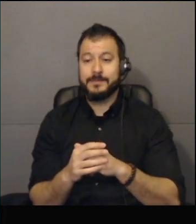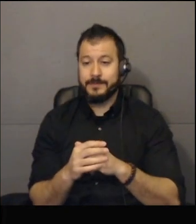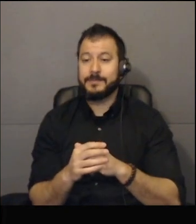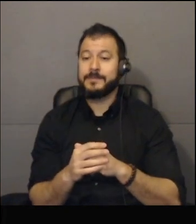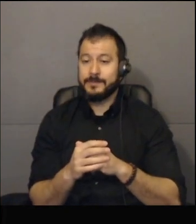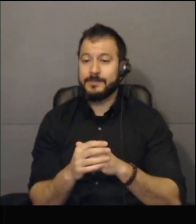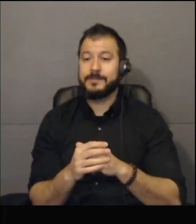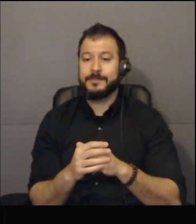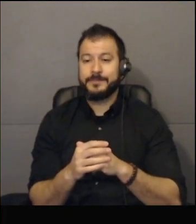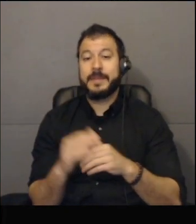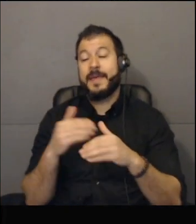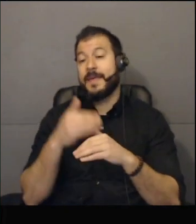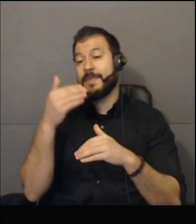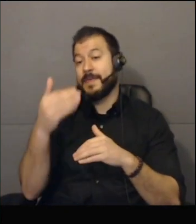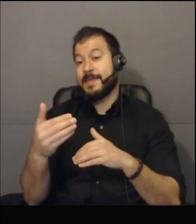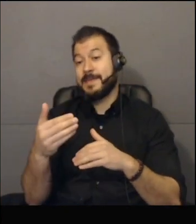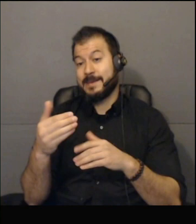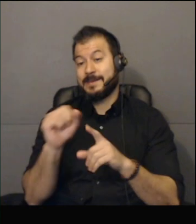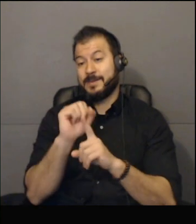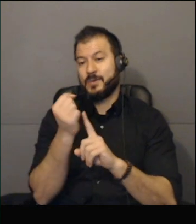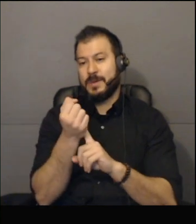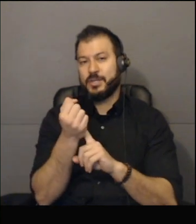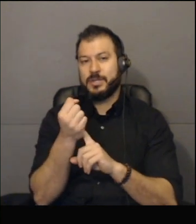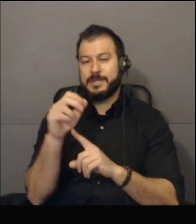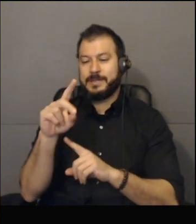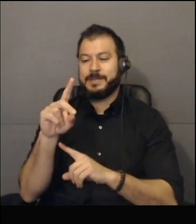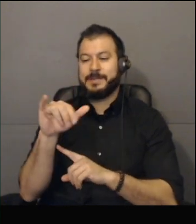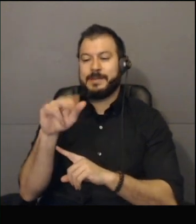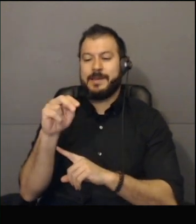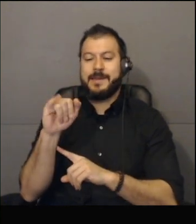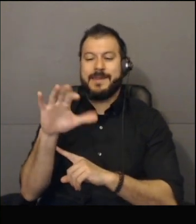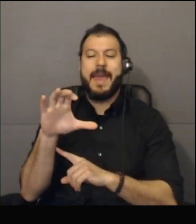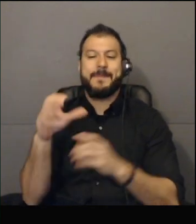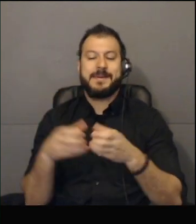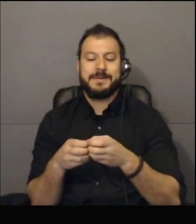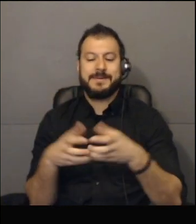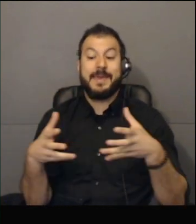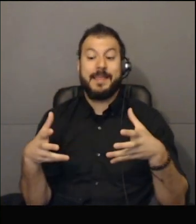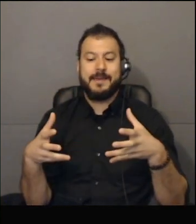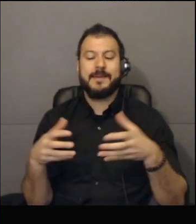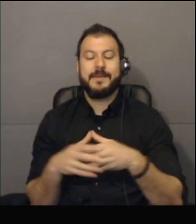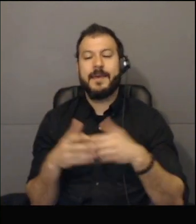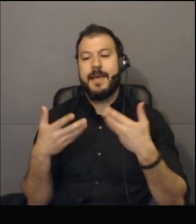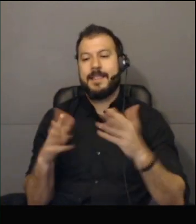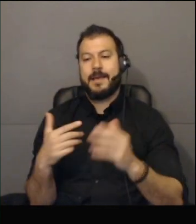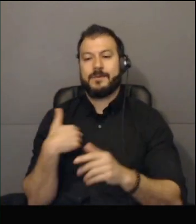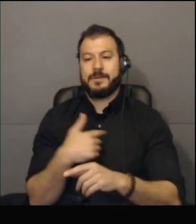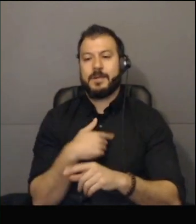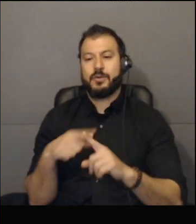The next scenario we're going describe is dynamic staying right, so dynamic scaling allows us to follow them and hear from player traffic,